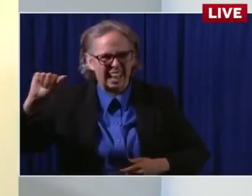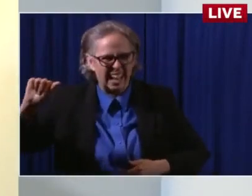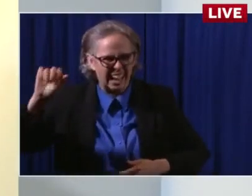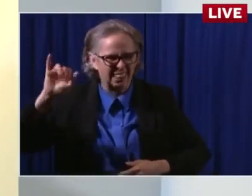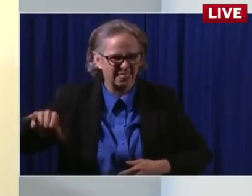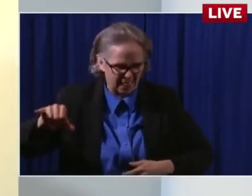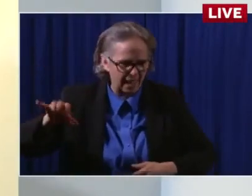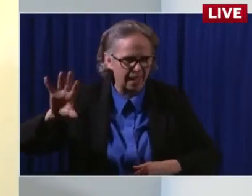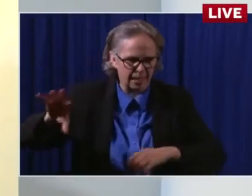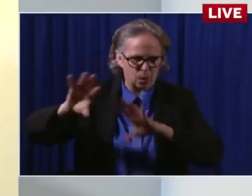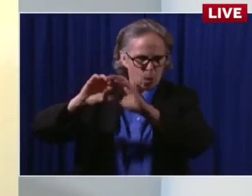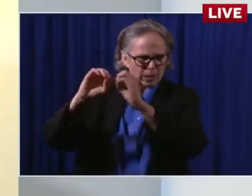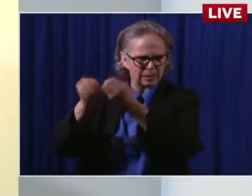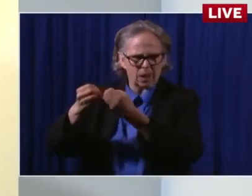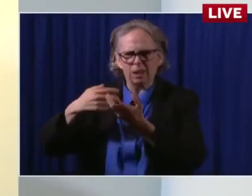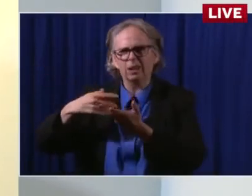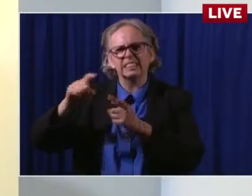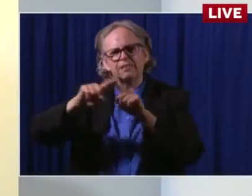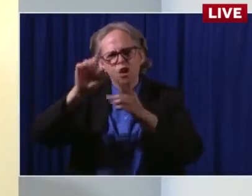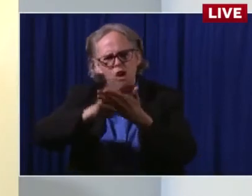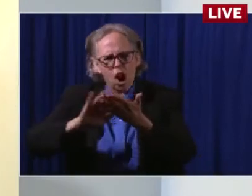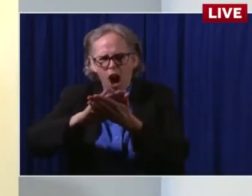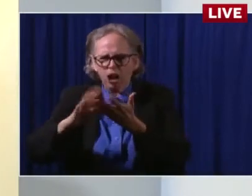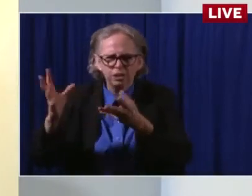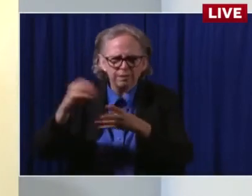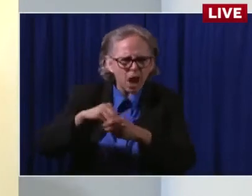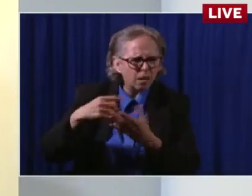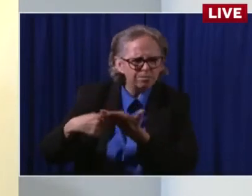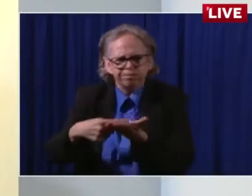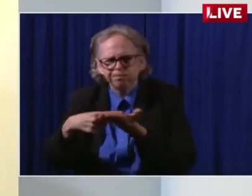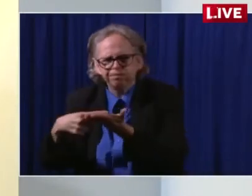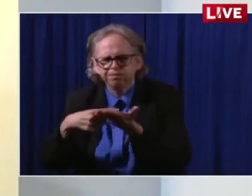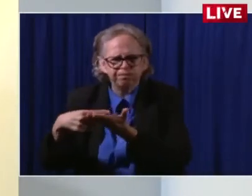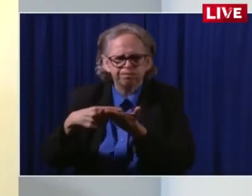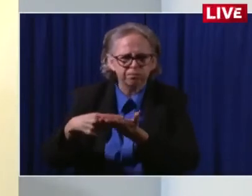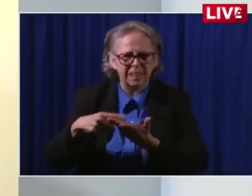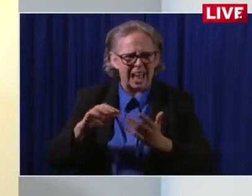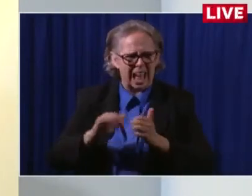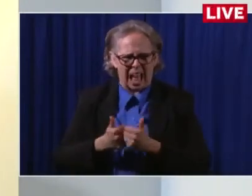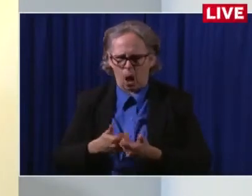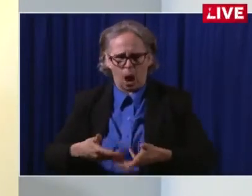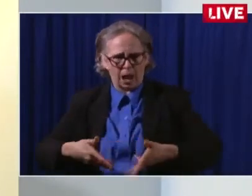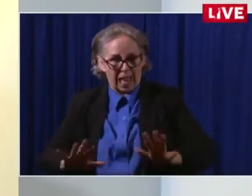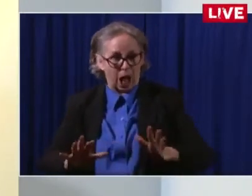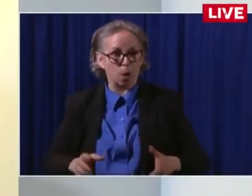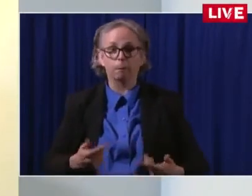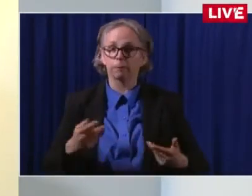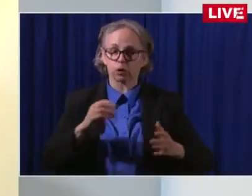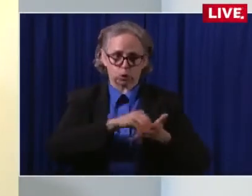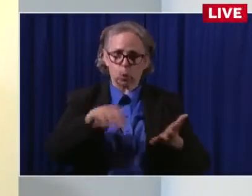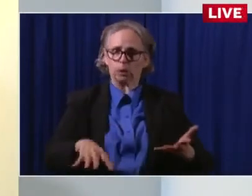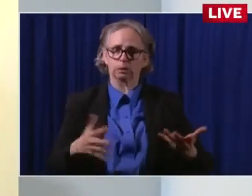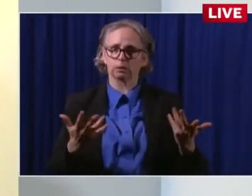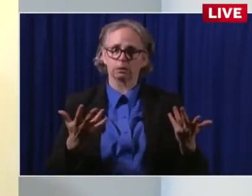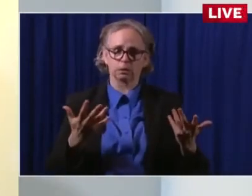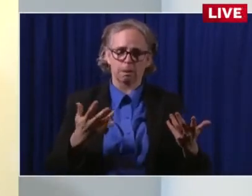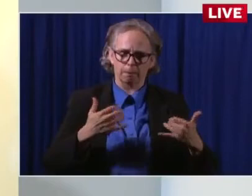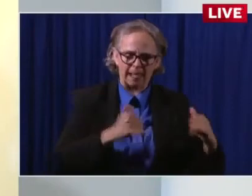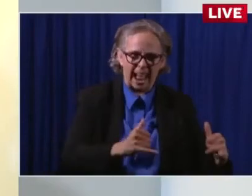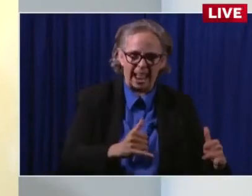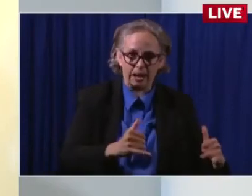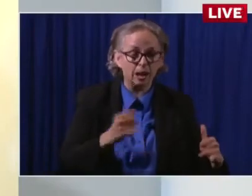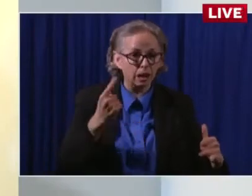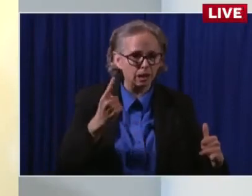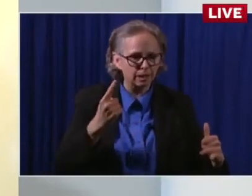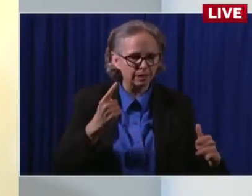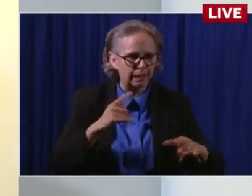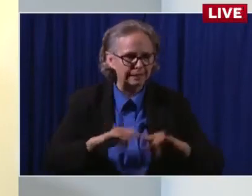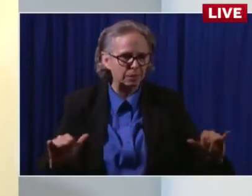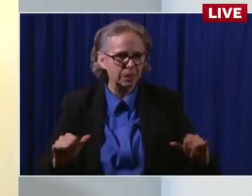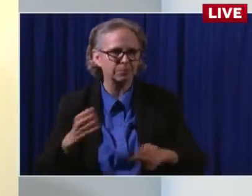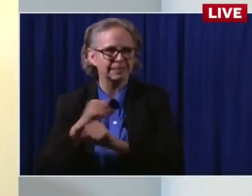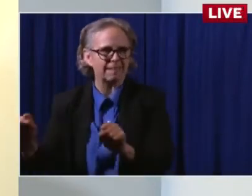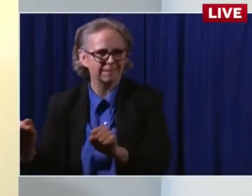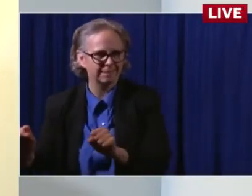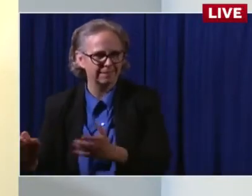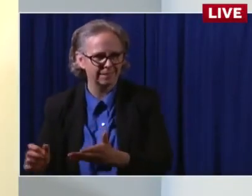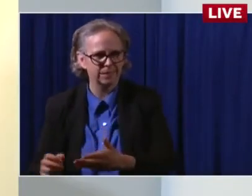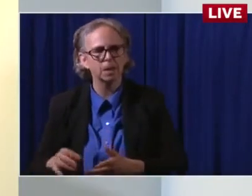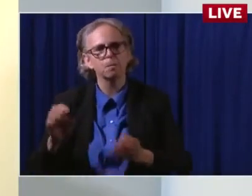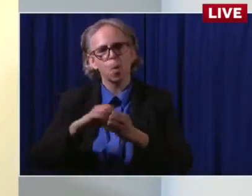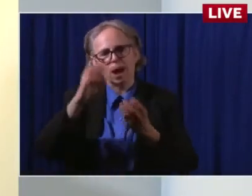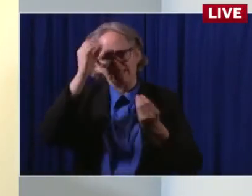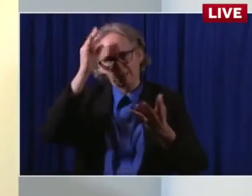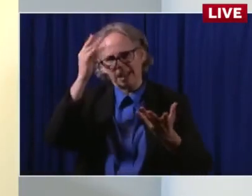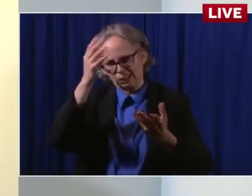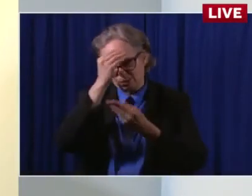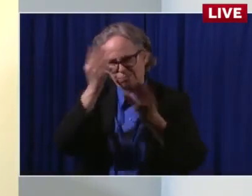OHIO HIGH SCHOOL ATHLETIC ASSOCIATION, OUR COLLEGE AND PROFESSIONAL TEAMS TO MAKE SURE THAT WE ARE LEARNING HOW TO KEEP PEOPLE SAFE, AND THEM TO PARTICIPATE.